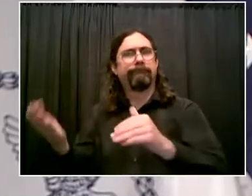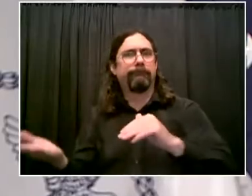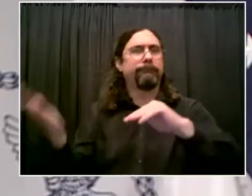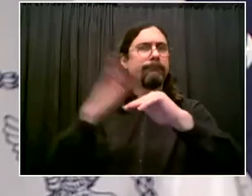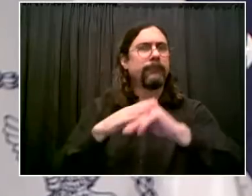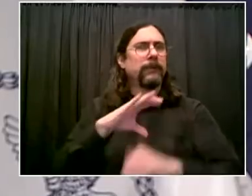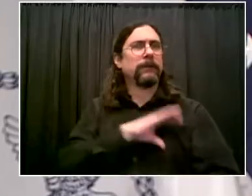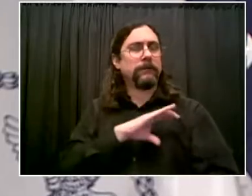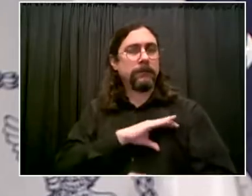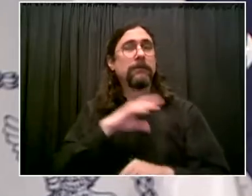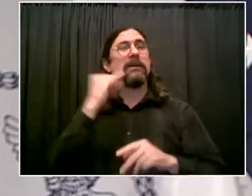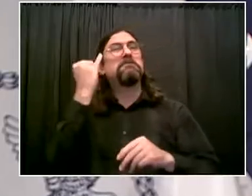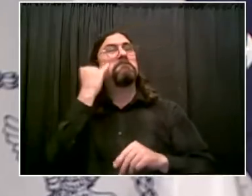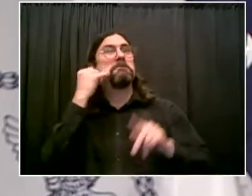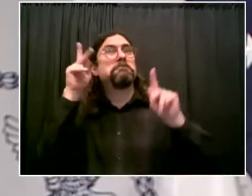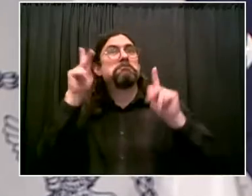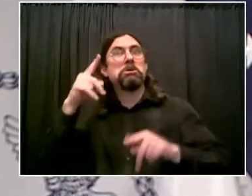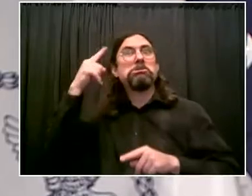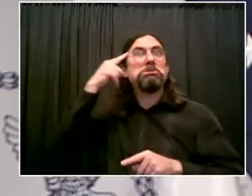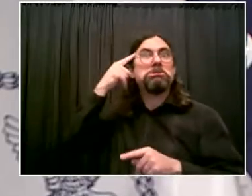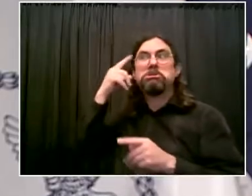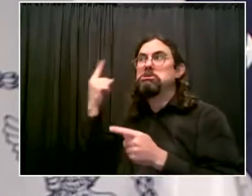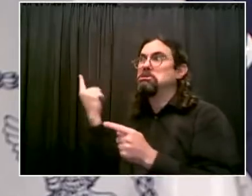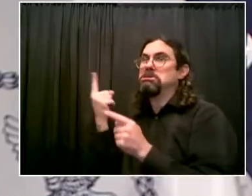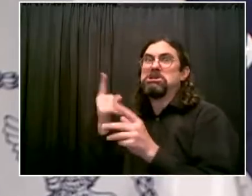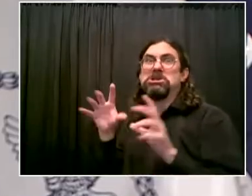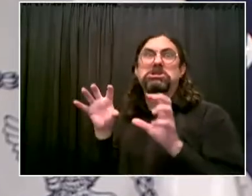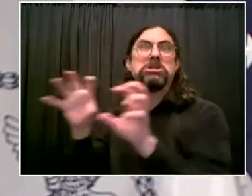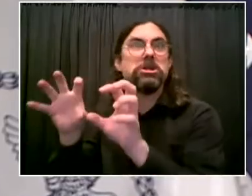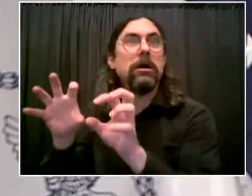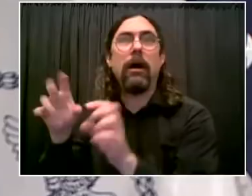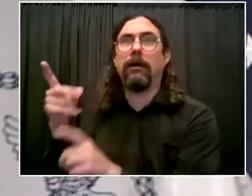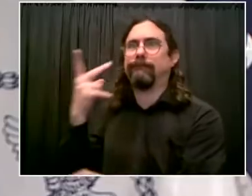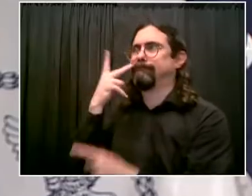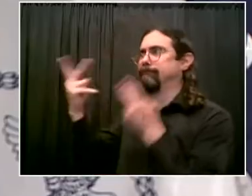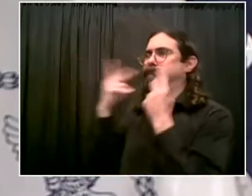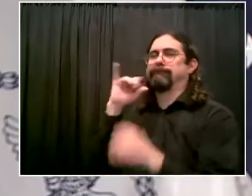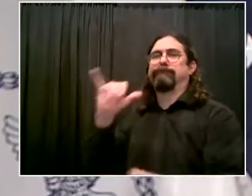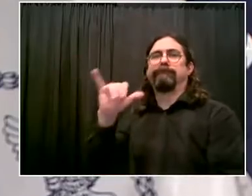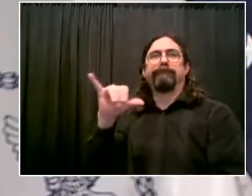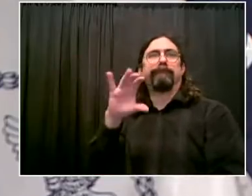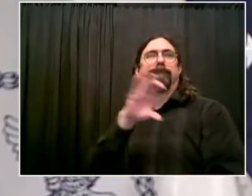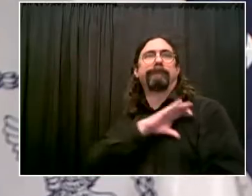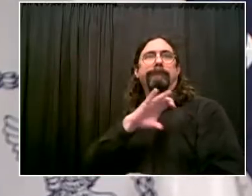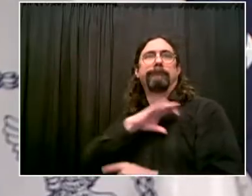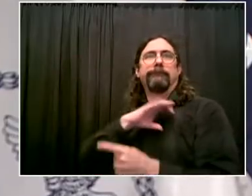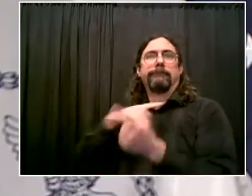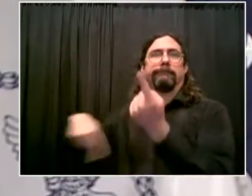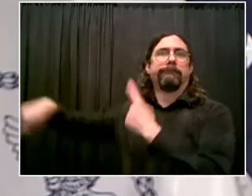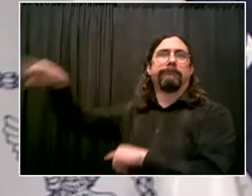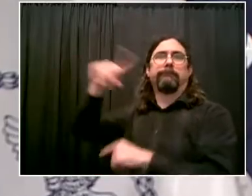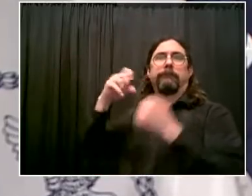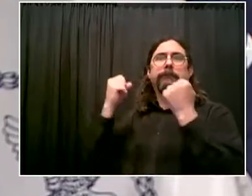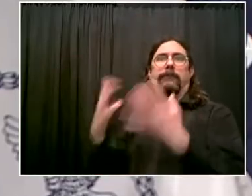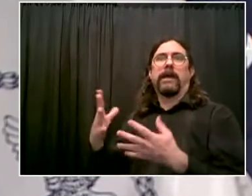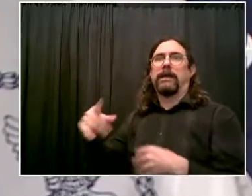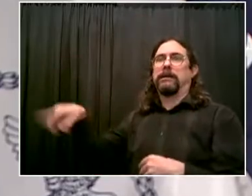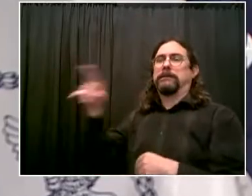MAKE SURE TE H POLICE PRESENCE IS OUT AND IT'S A DETERRENT. WESNTAD IN SOLIDARITY WITH THE JEWISH